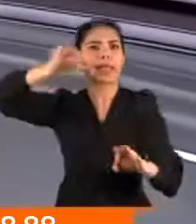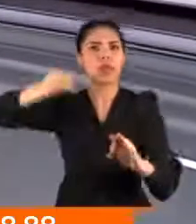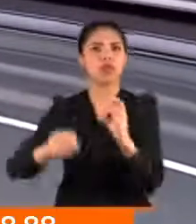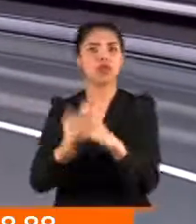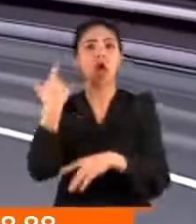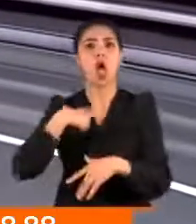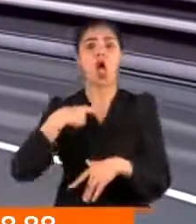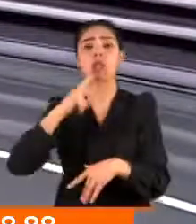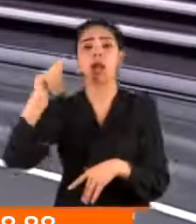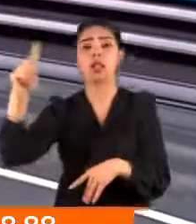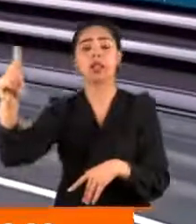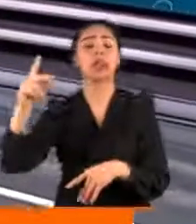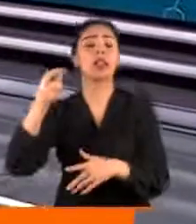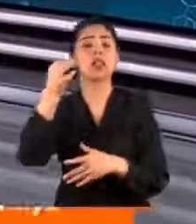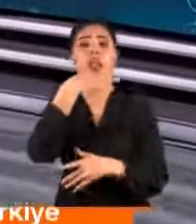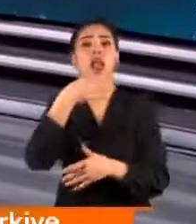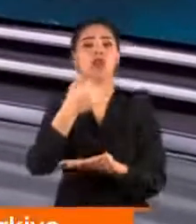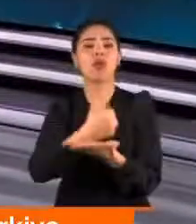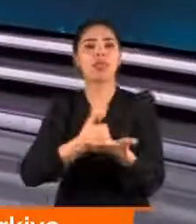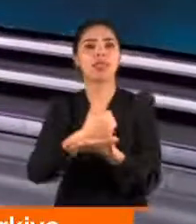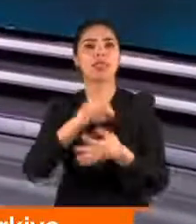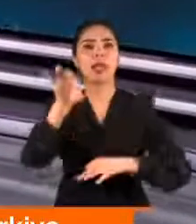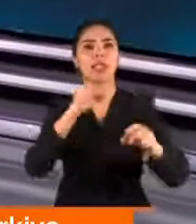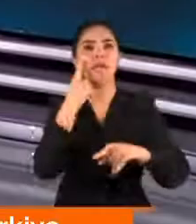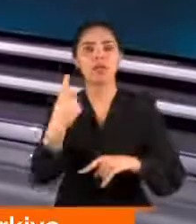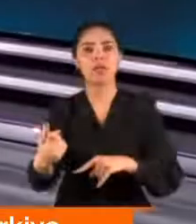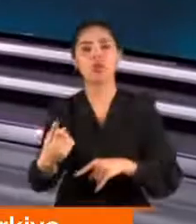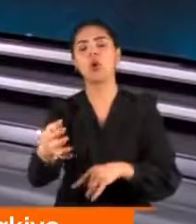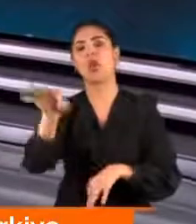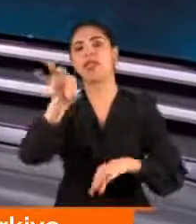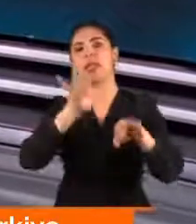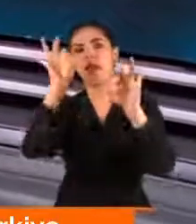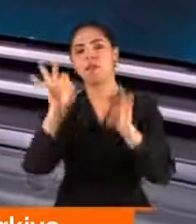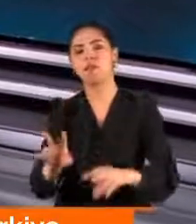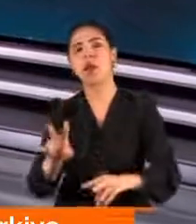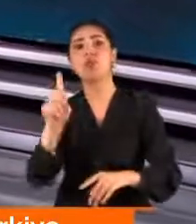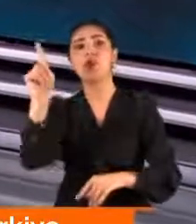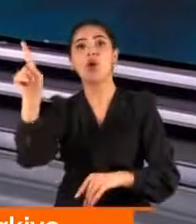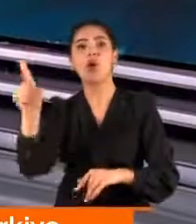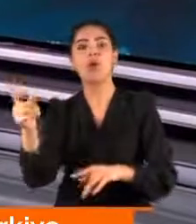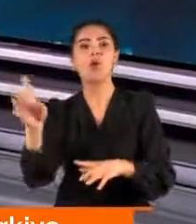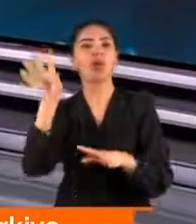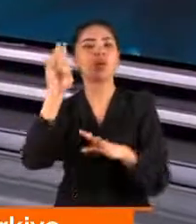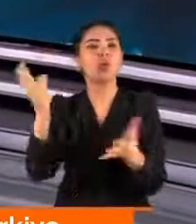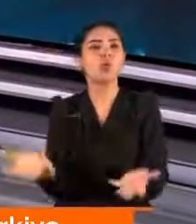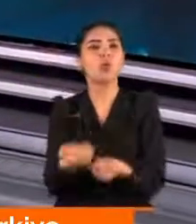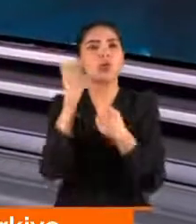and a personalized treatment was started to hold her on to life. According to Professor doctor Mutlu Demiray who helped her carry on